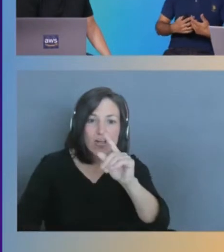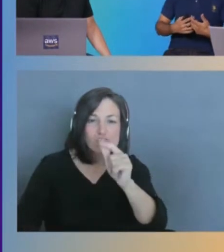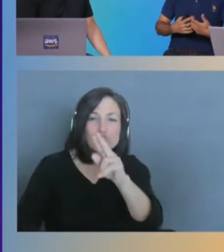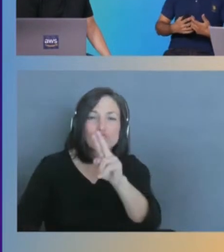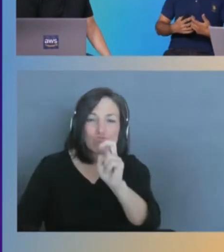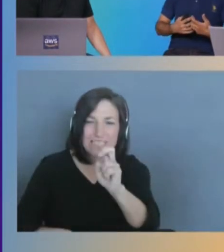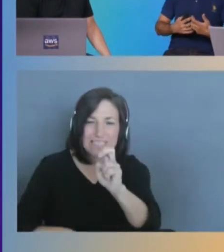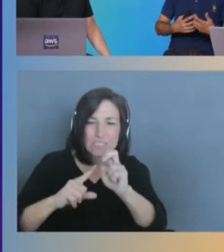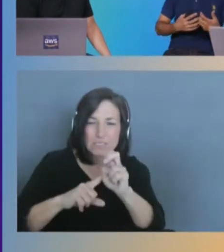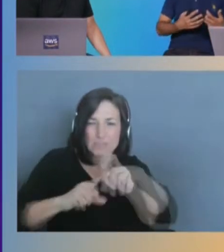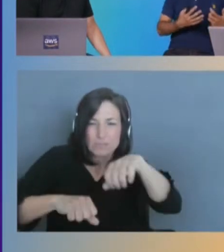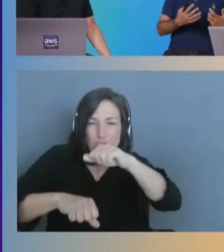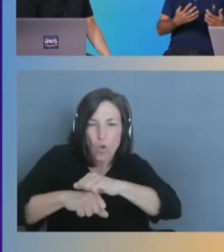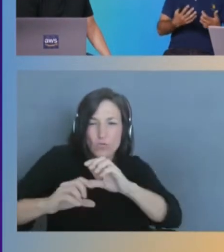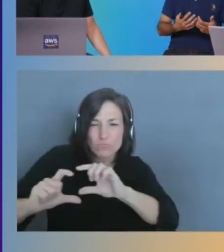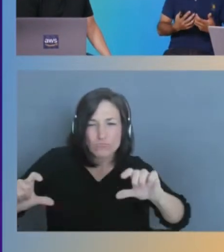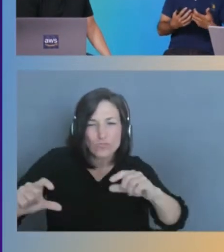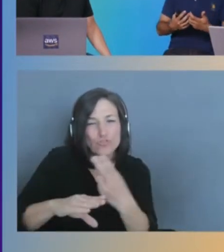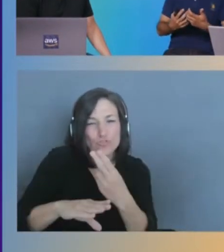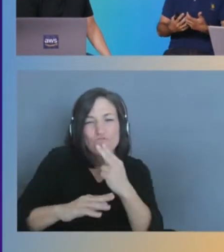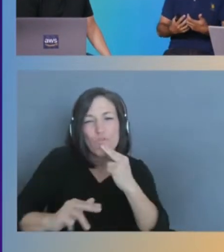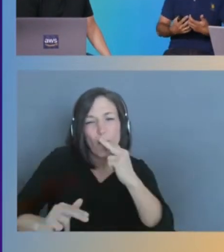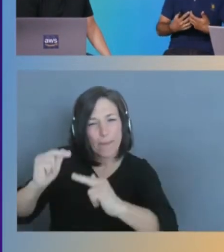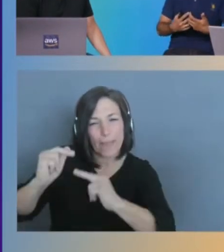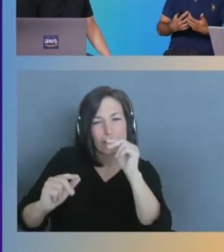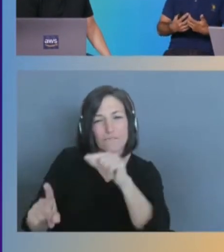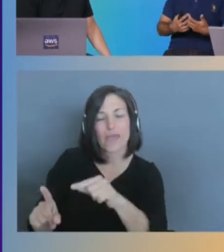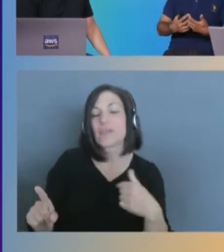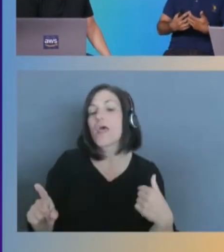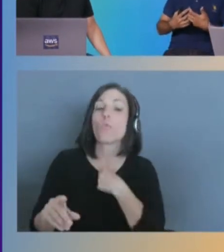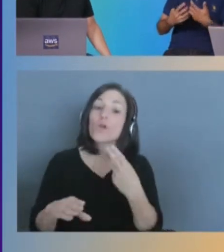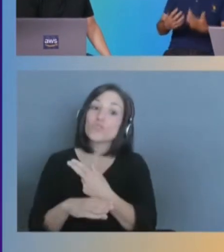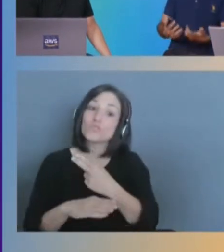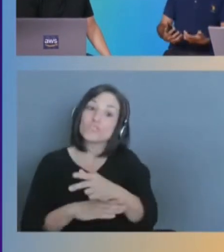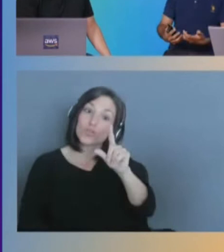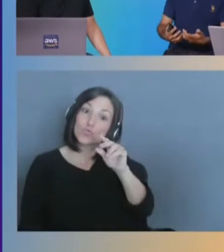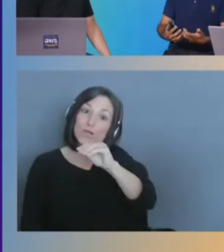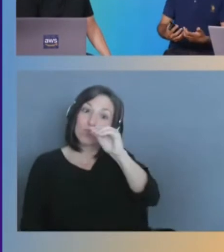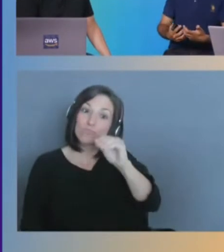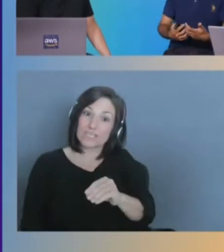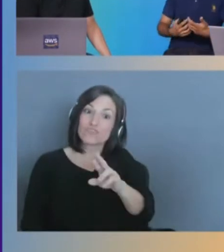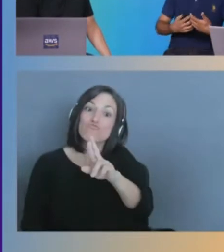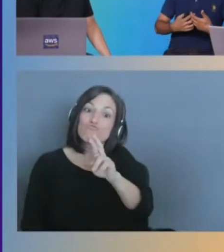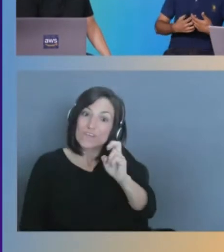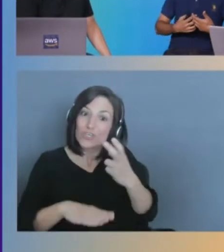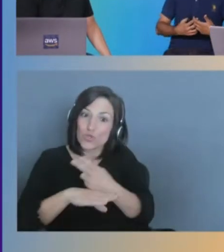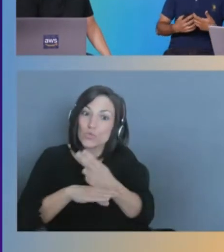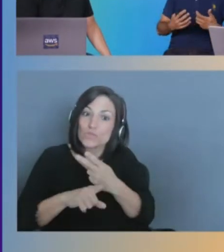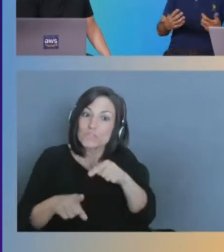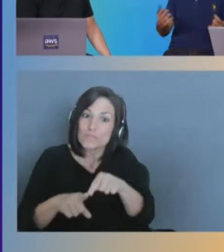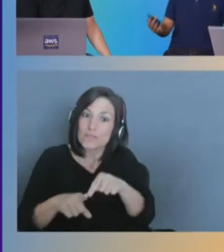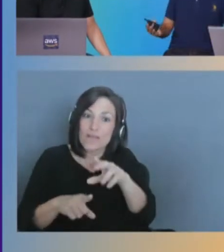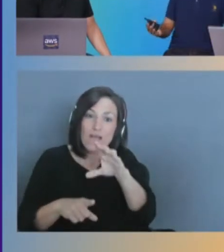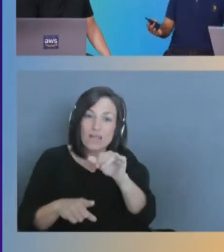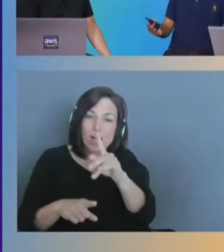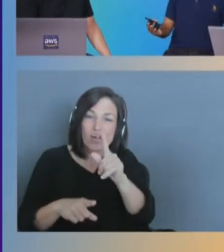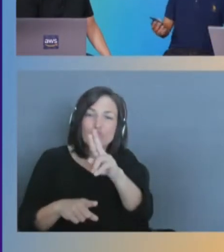And we are using the 20% reduced embodied carbon based concrete. So we are working with many different concrete producers.